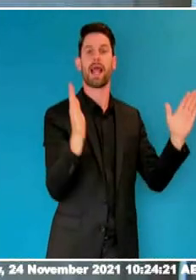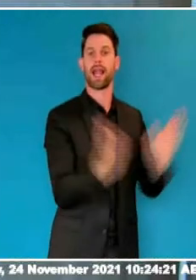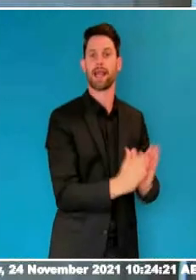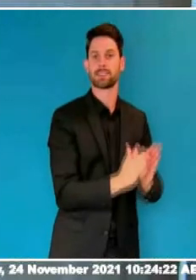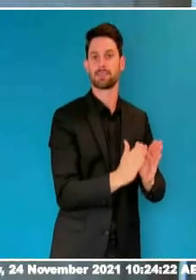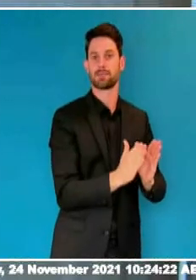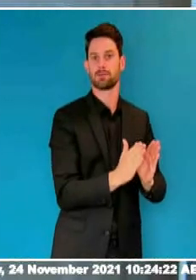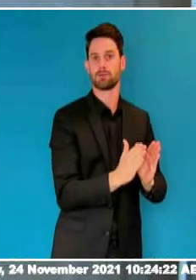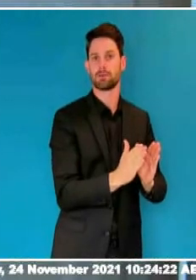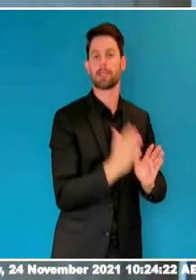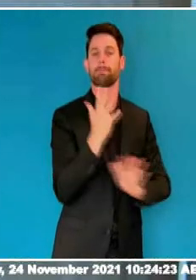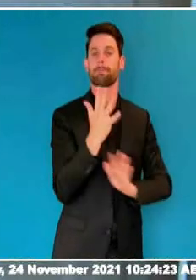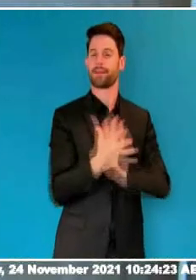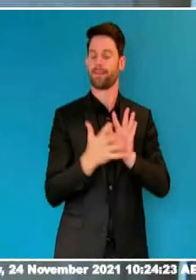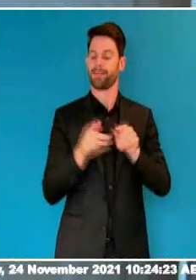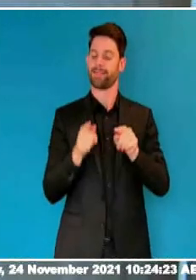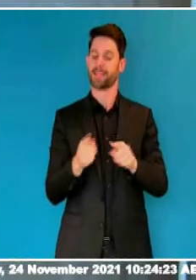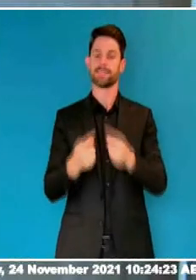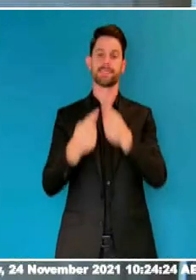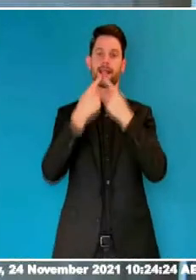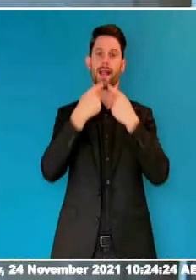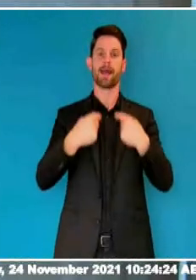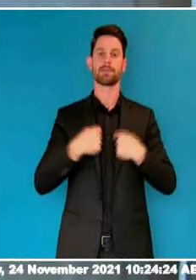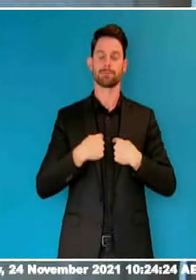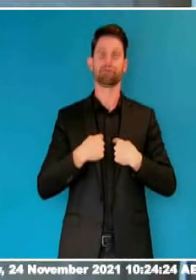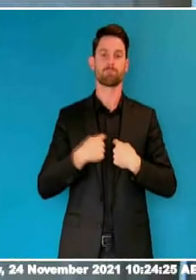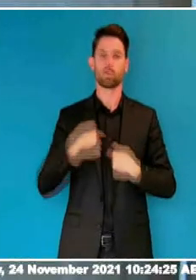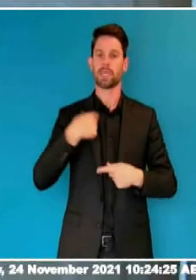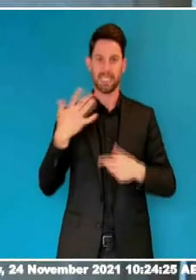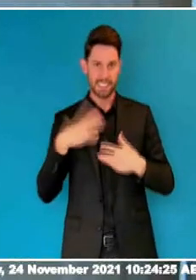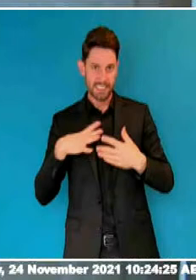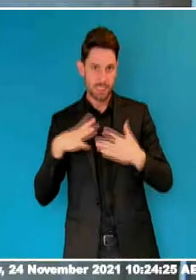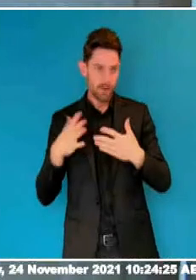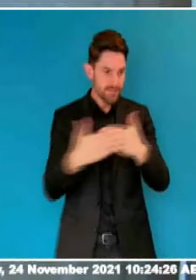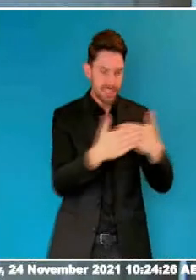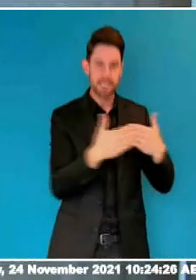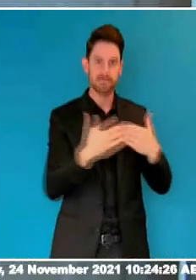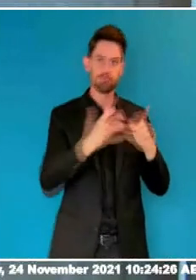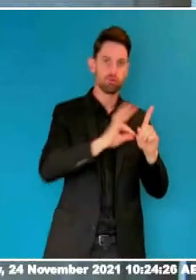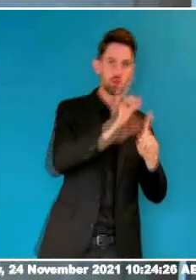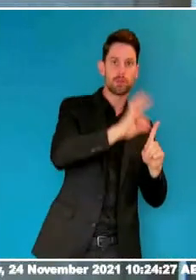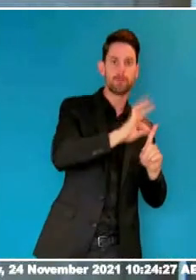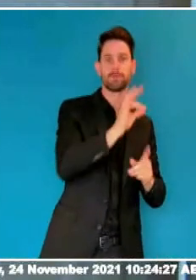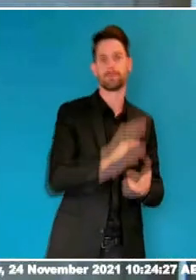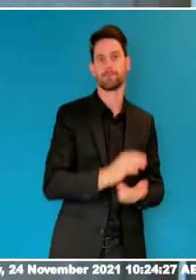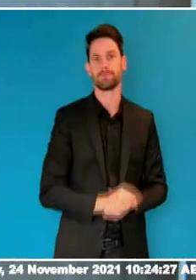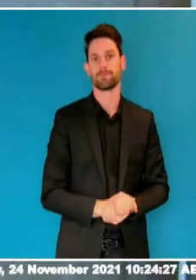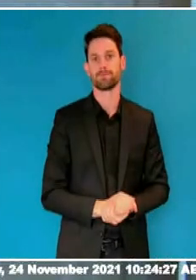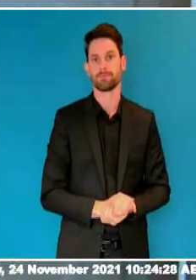So it gives us an indication of what else we need to be doing. And what else are you doing?